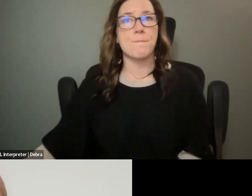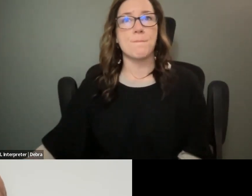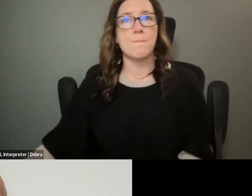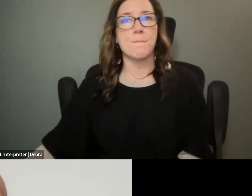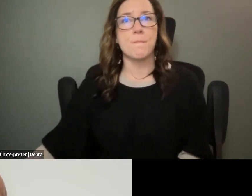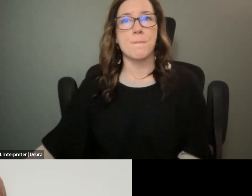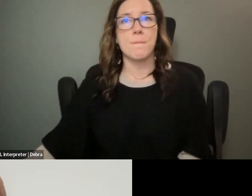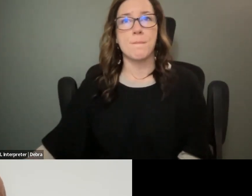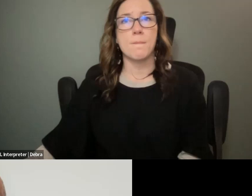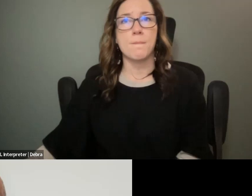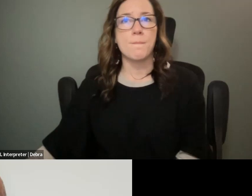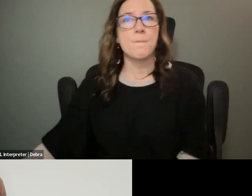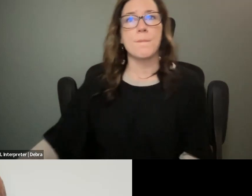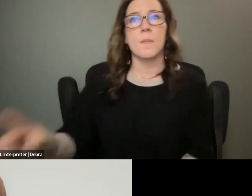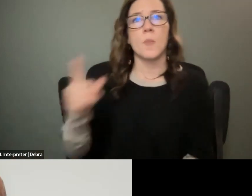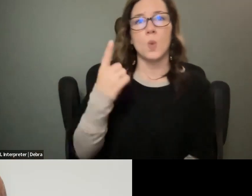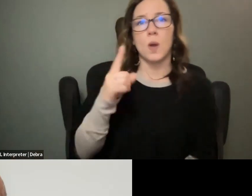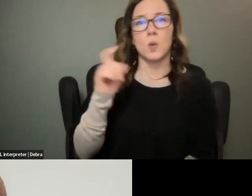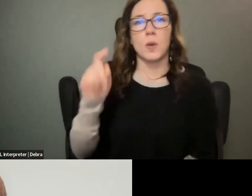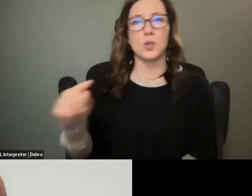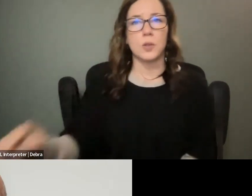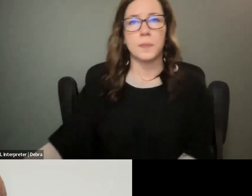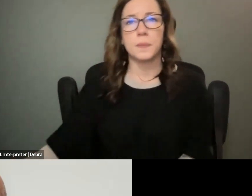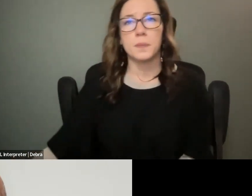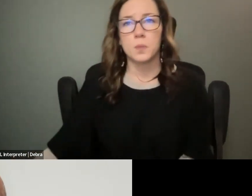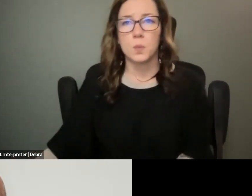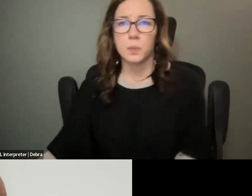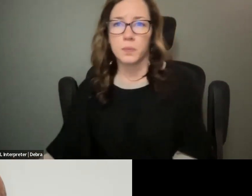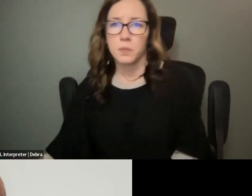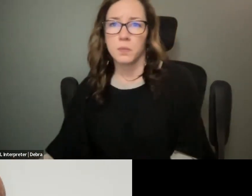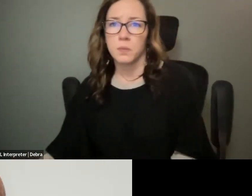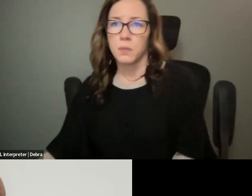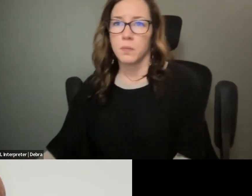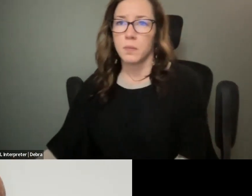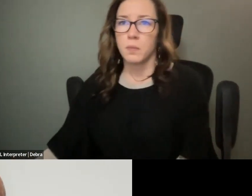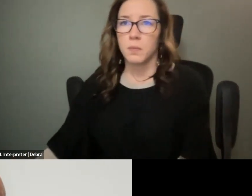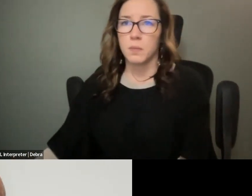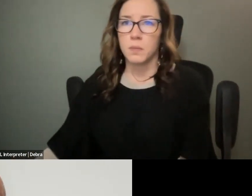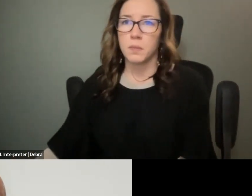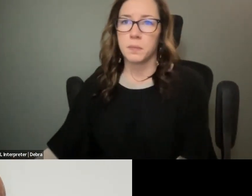there is one question in the chat